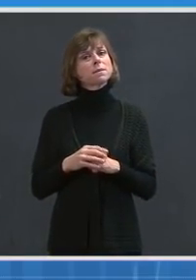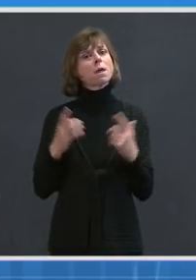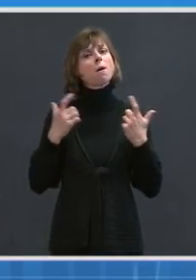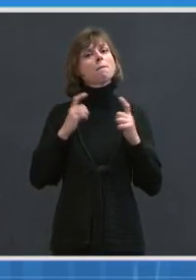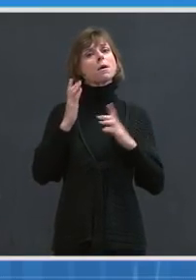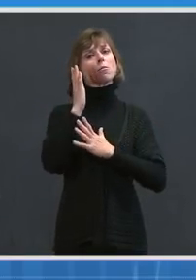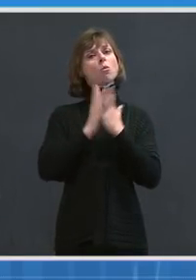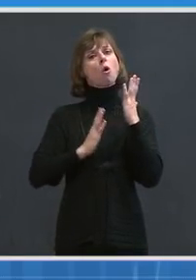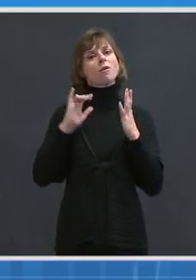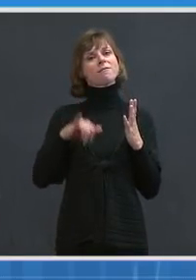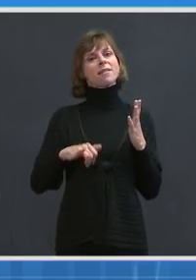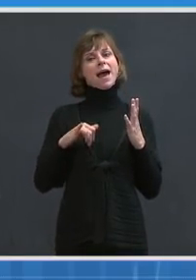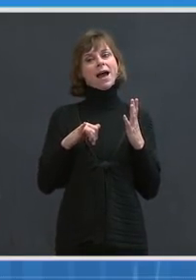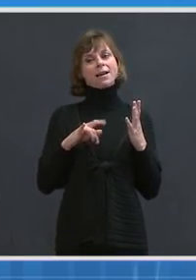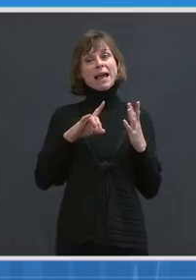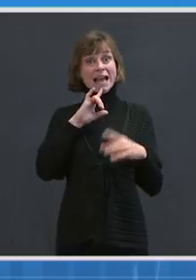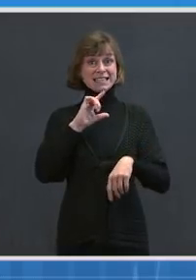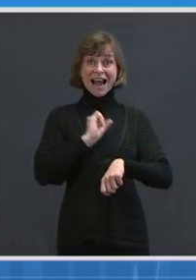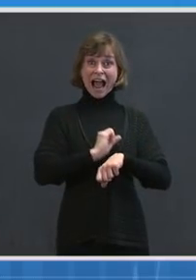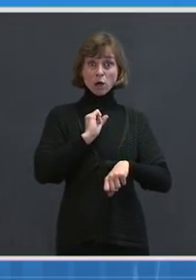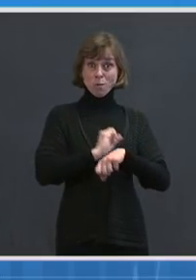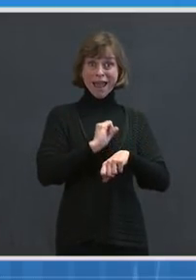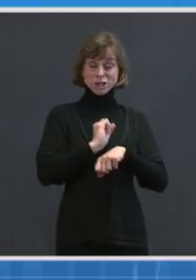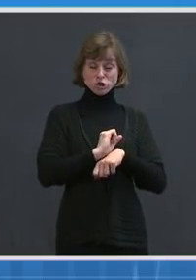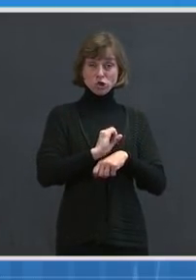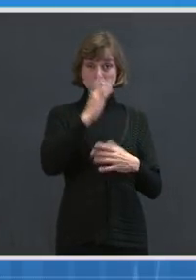an occupational disease, and it's a disease of living conditions.